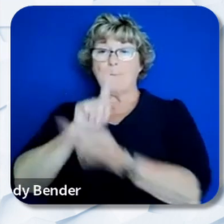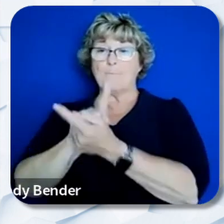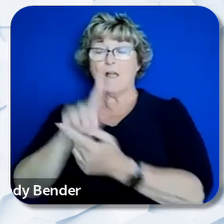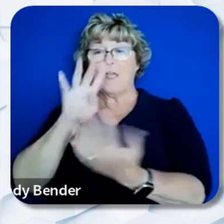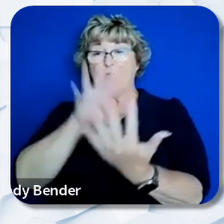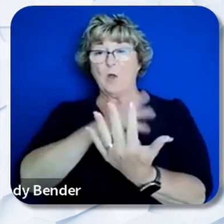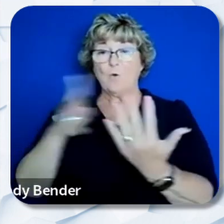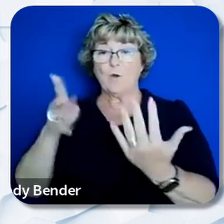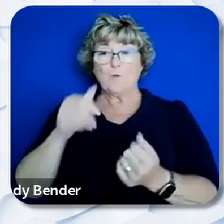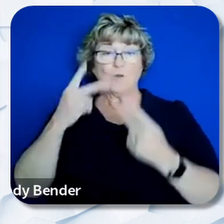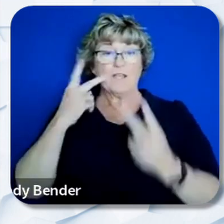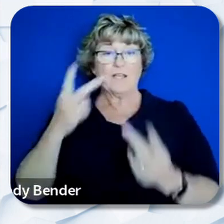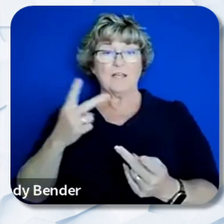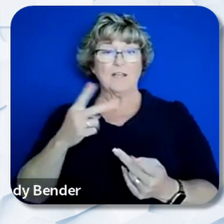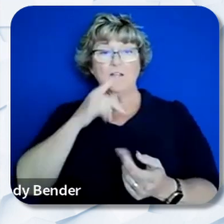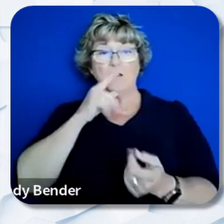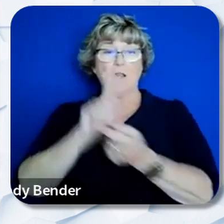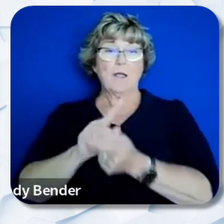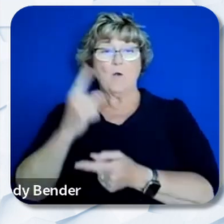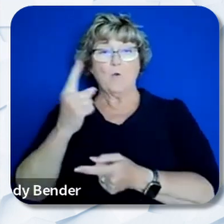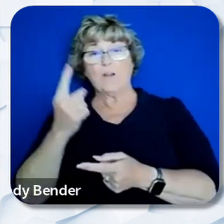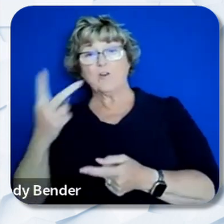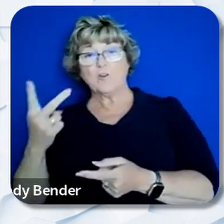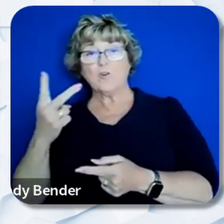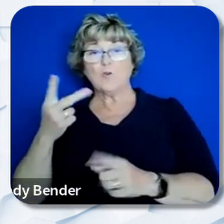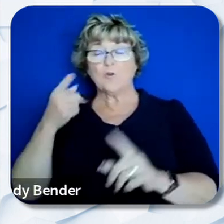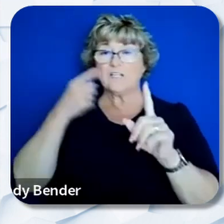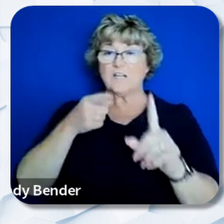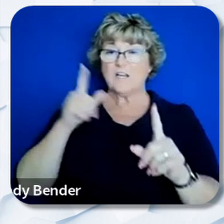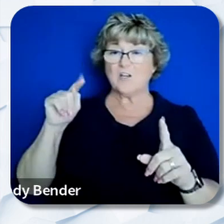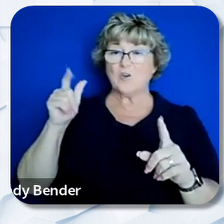see here, not meeting one or two targets, and these are targets based on our annual